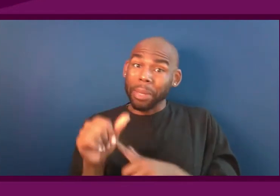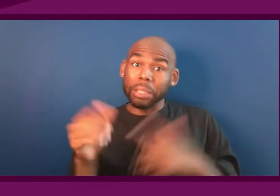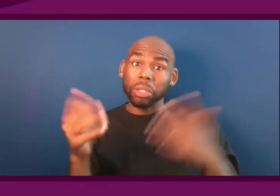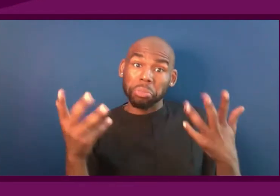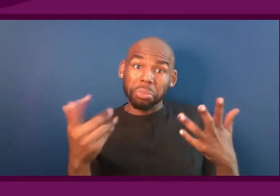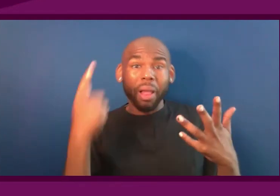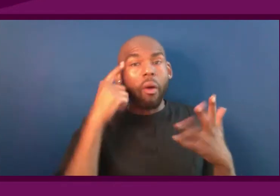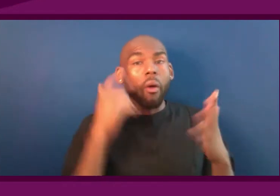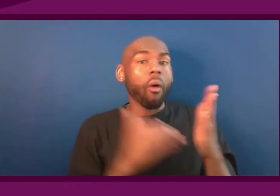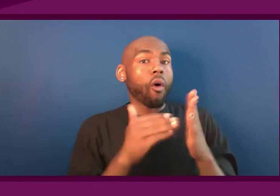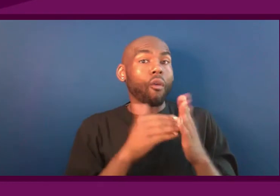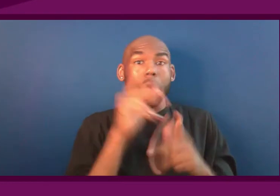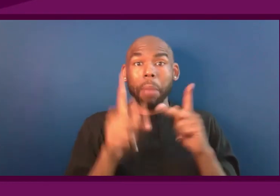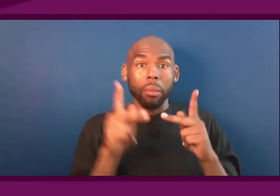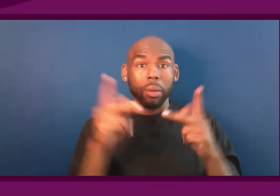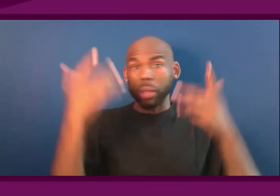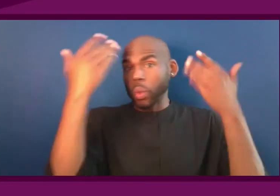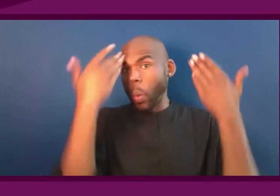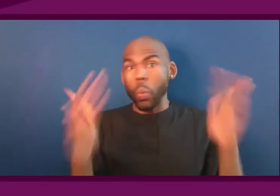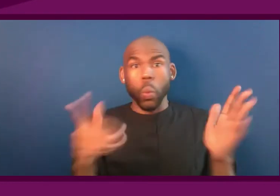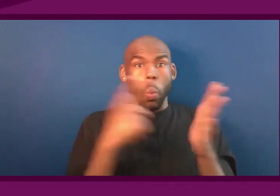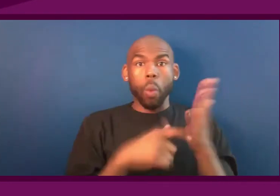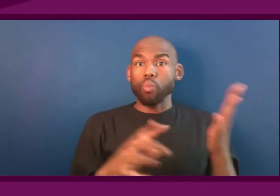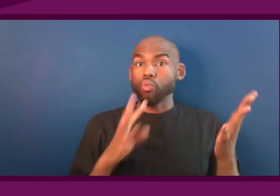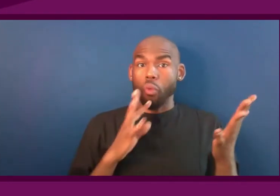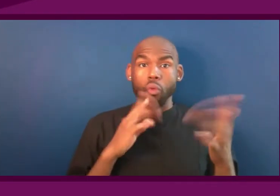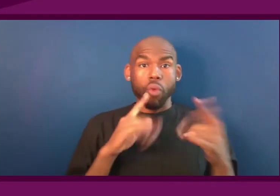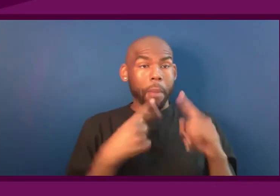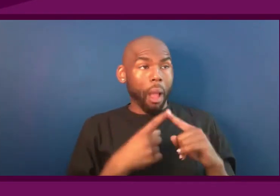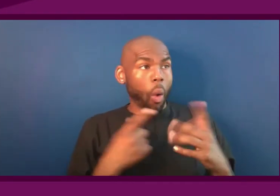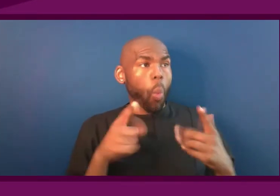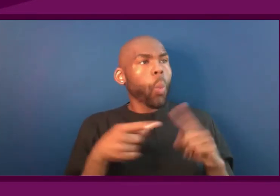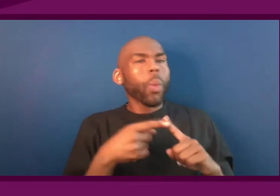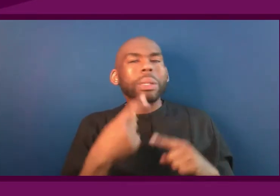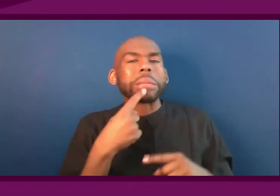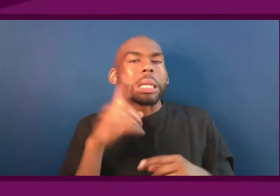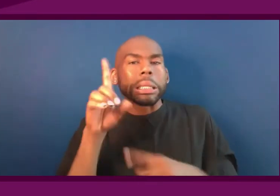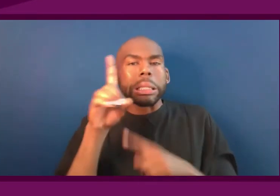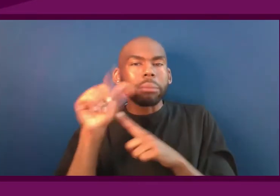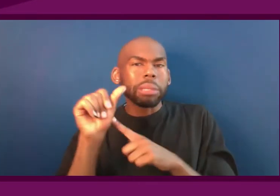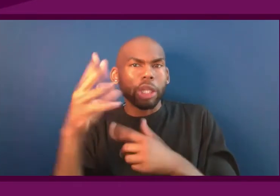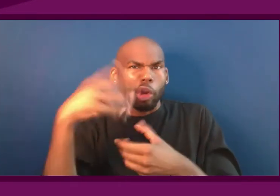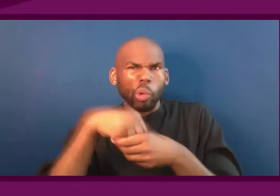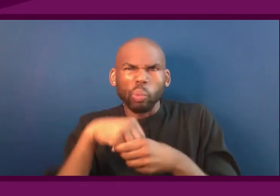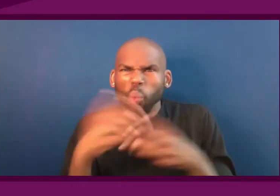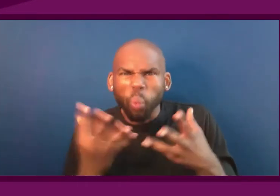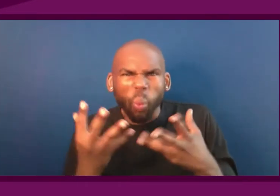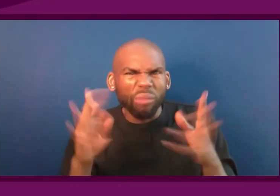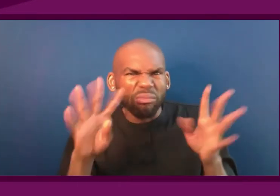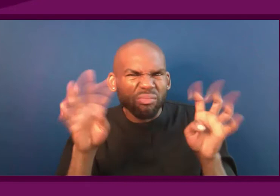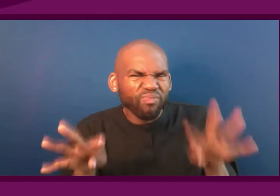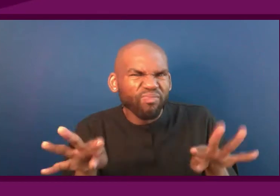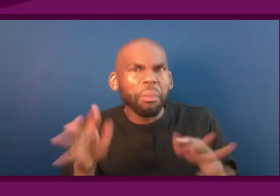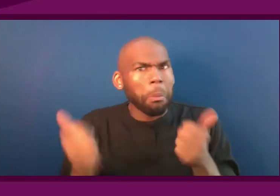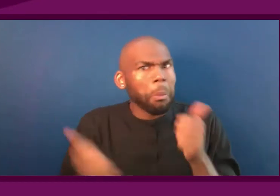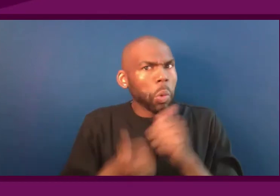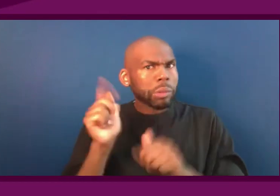I'm just not going to be in a box. I'm not a square peg in a round hole, or I definitely am a square peg in a round hole, I guess I should say. Debra Ruh: